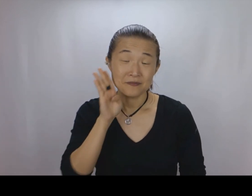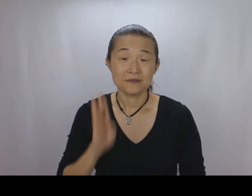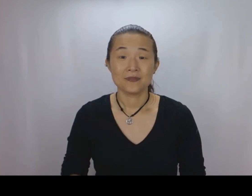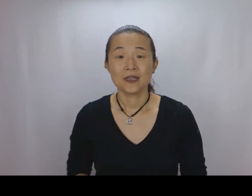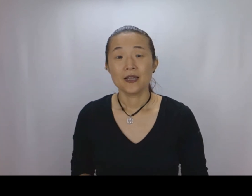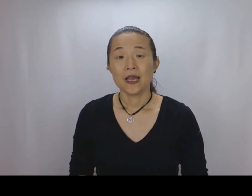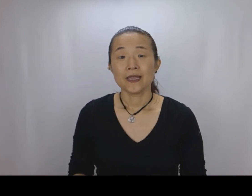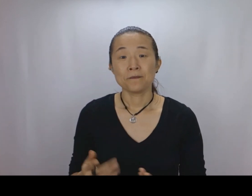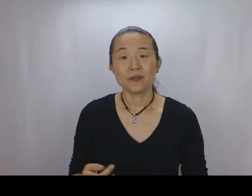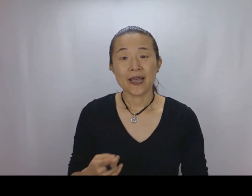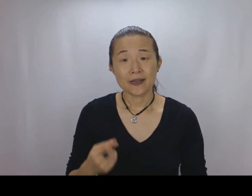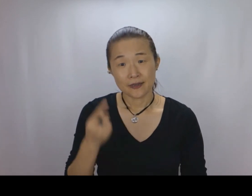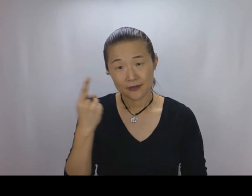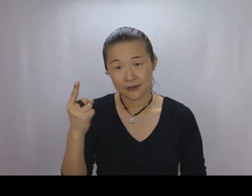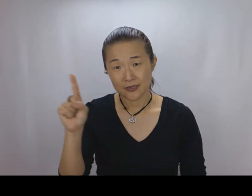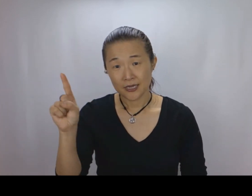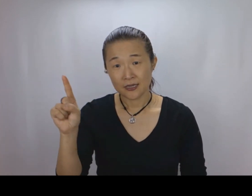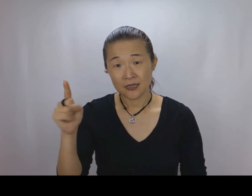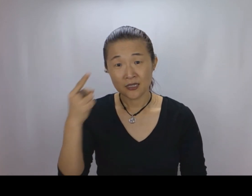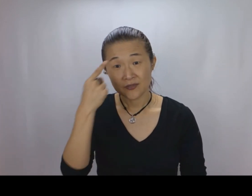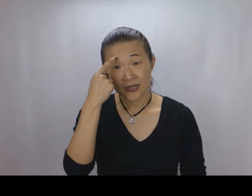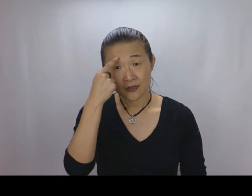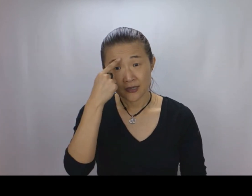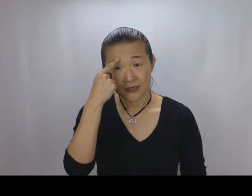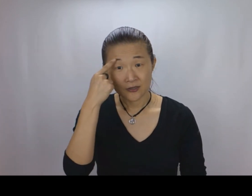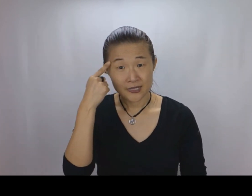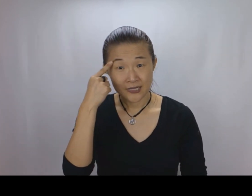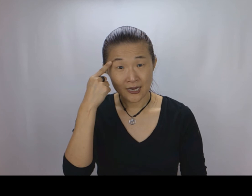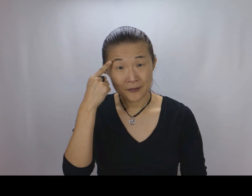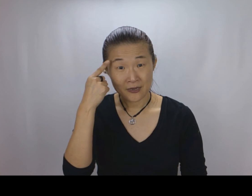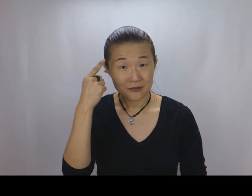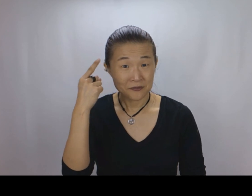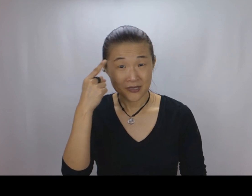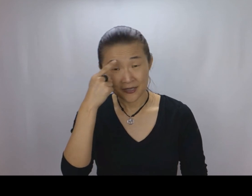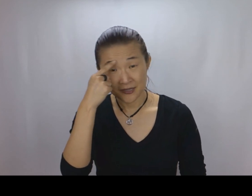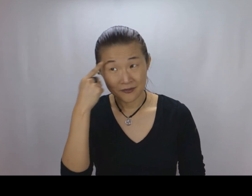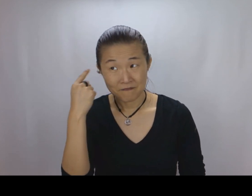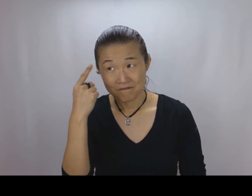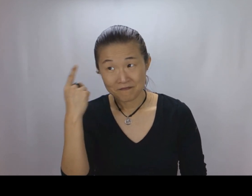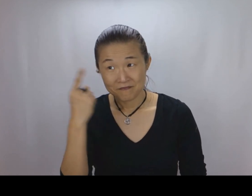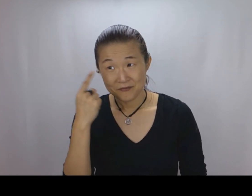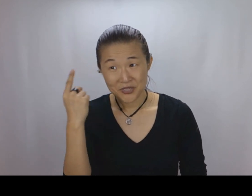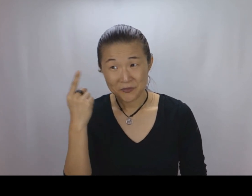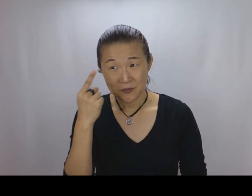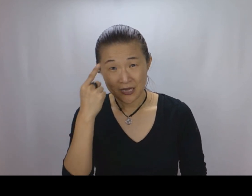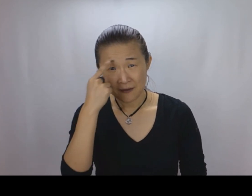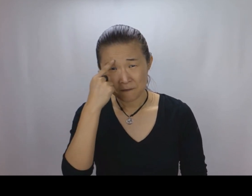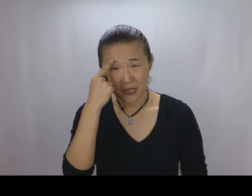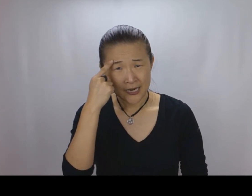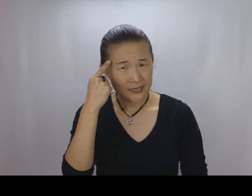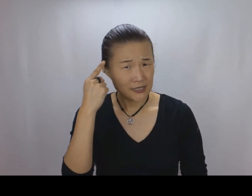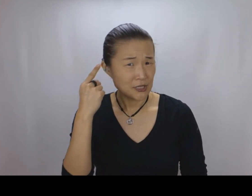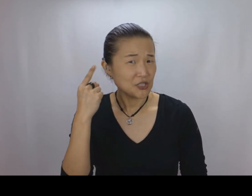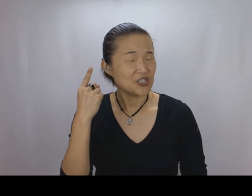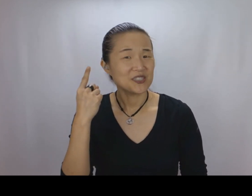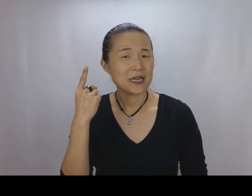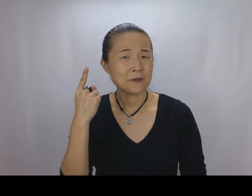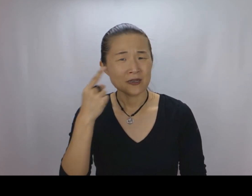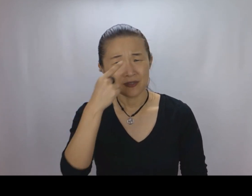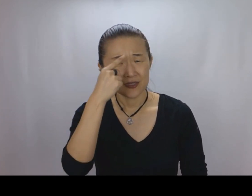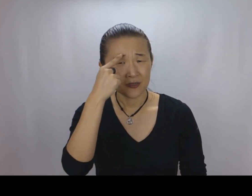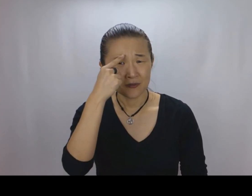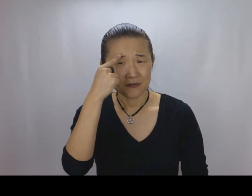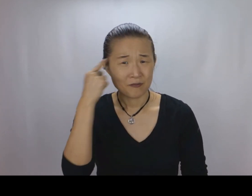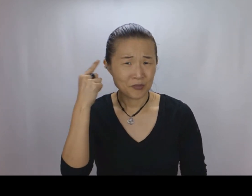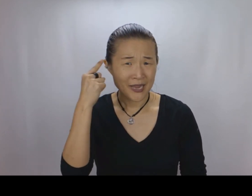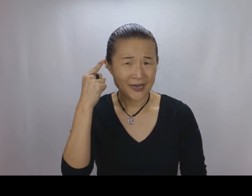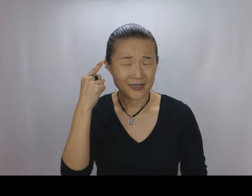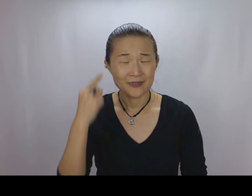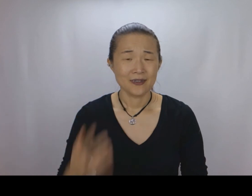And then black. Take an index finger, and you trace the eyebrow because most people have black-ish eyebrows, so black.